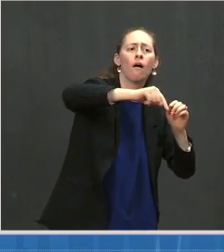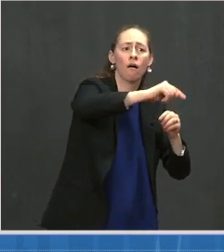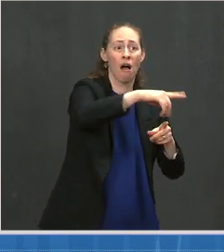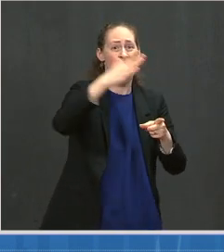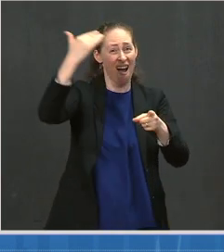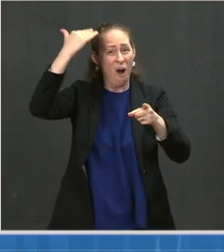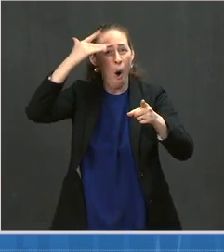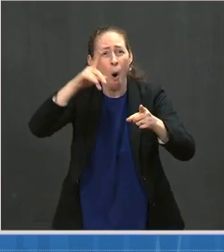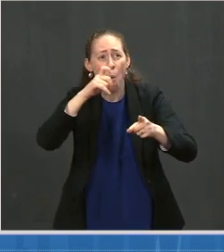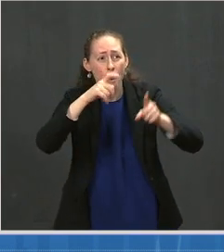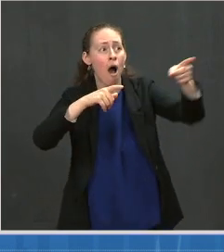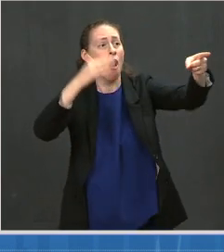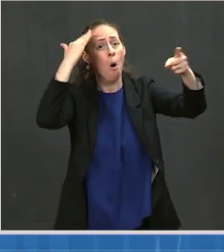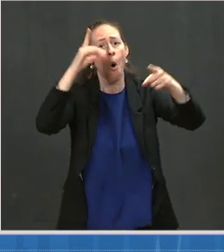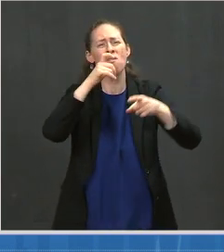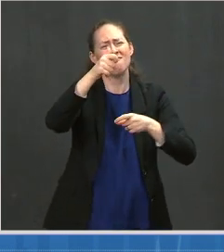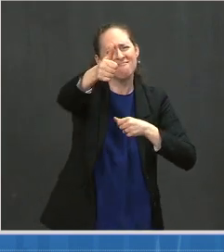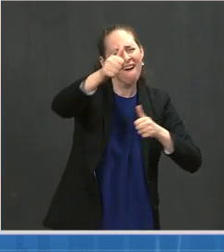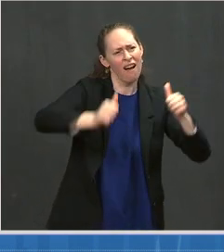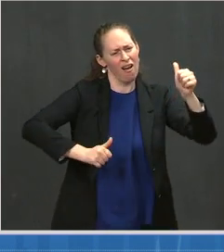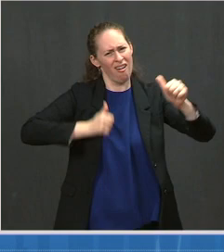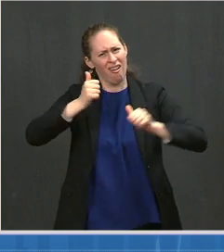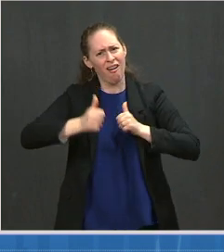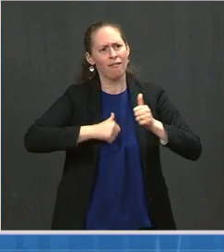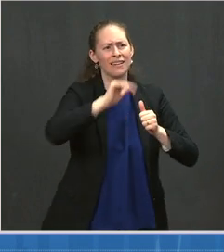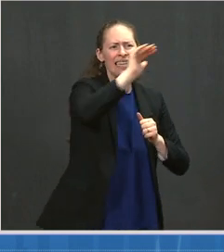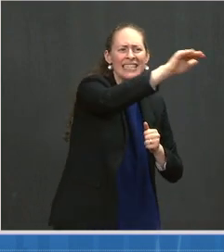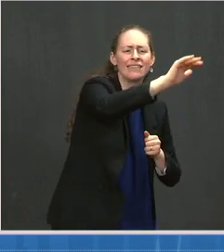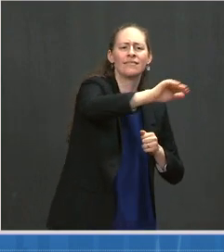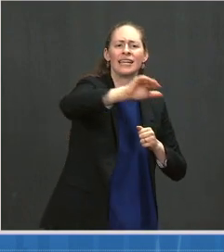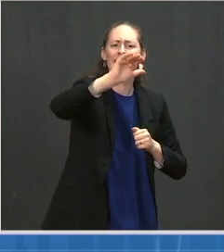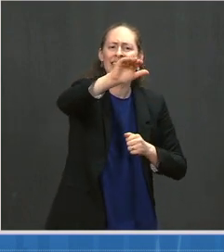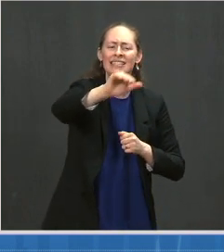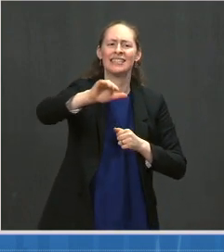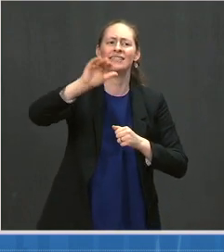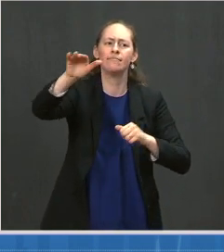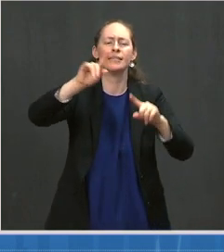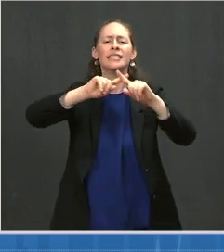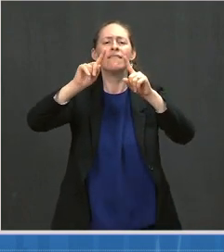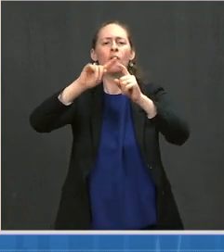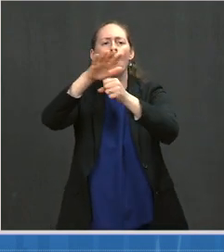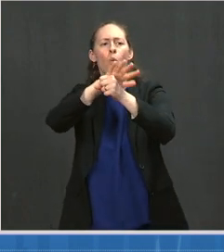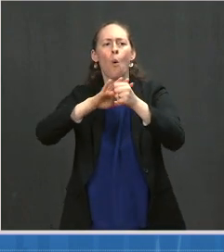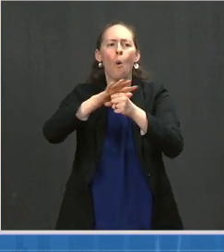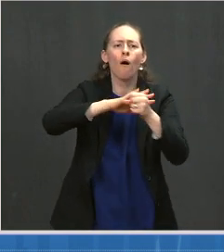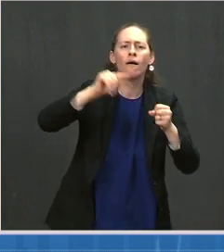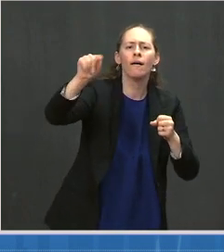And that's -- we're doing that on a very local basis. You know, we're working with, you know, sports leagues; with groups like AARP --